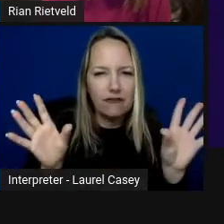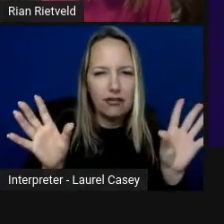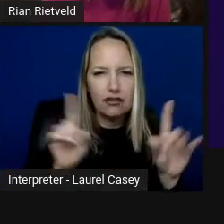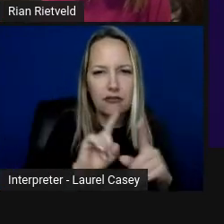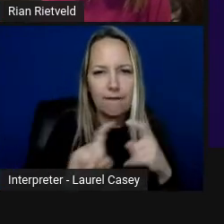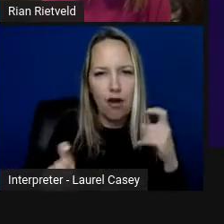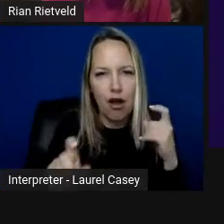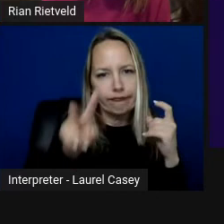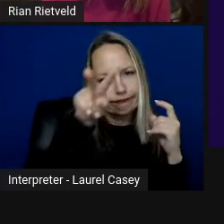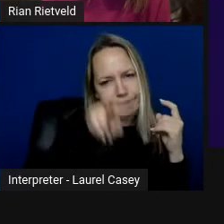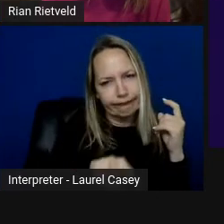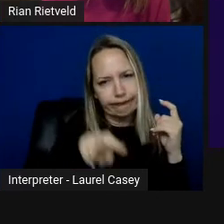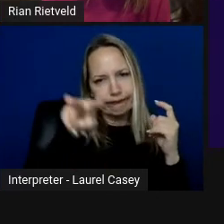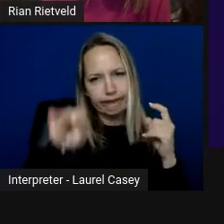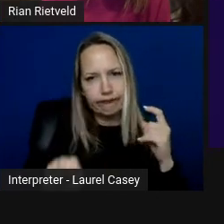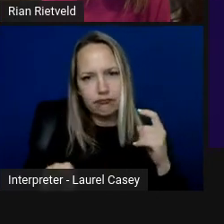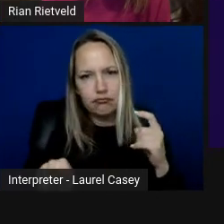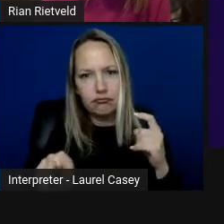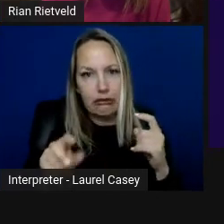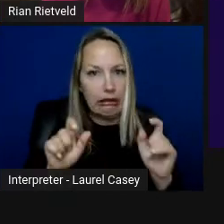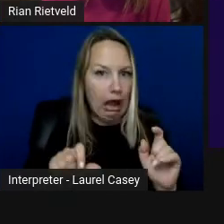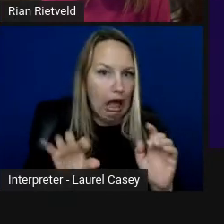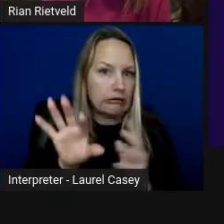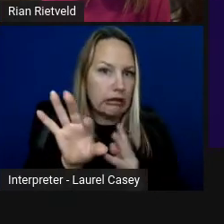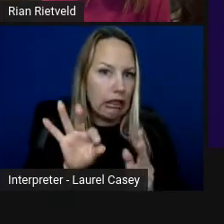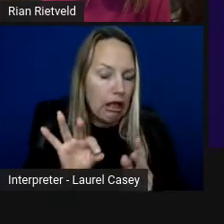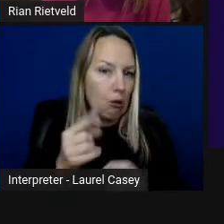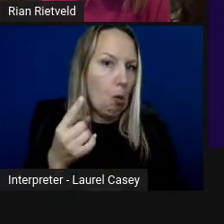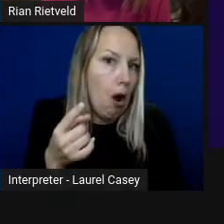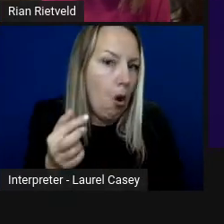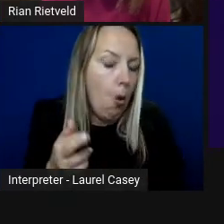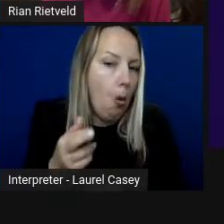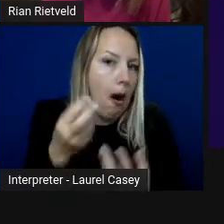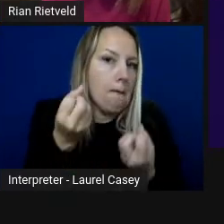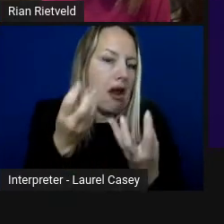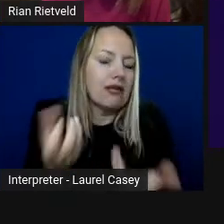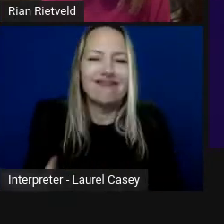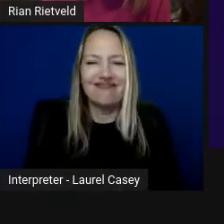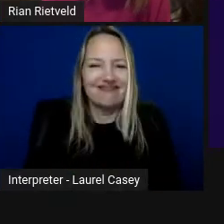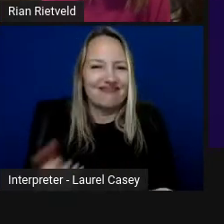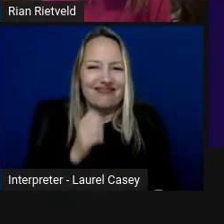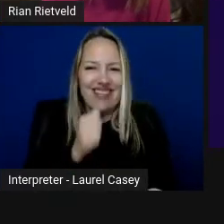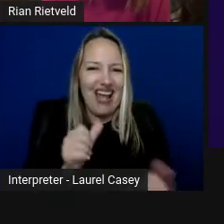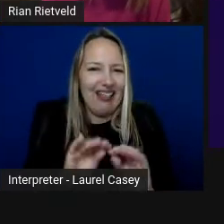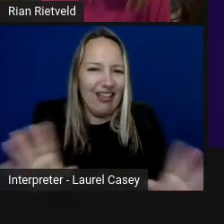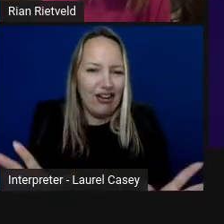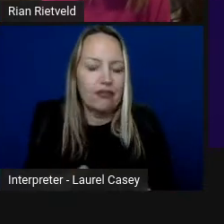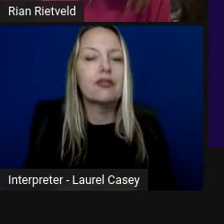whether you are allowed to select one or many. Users are used to knowing that when there's a circle,